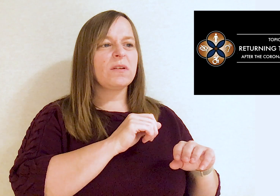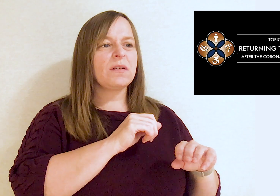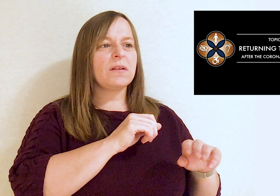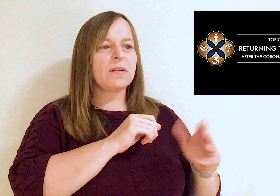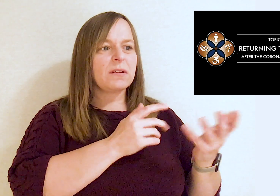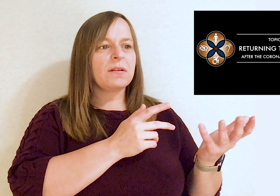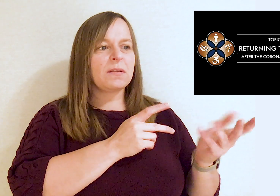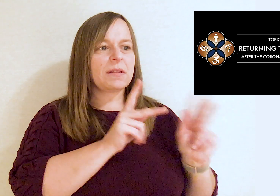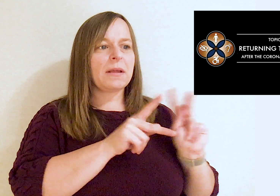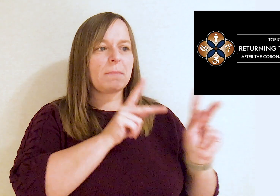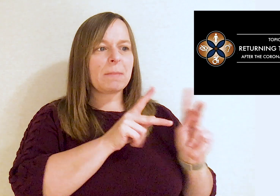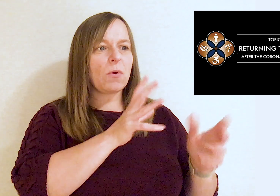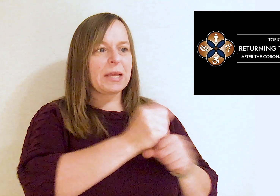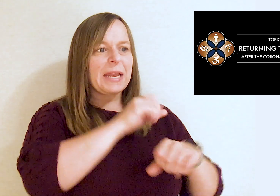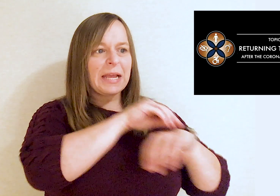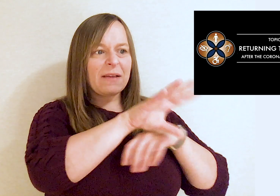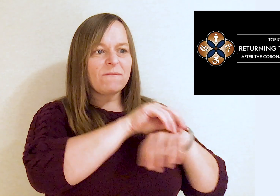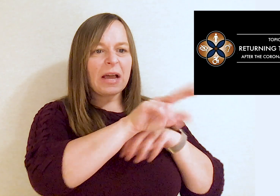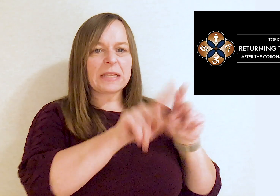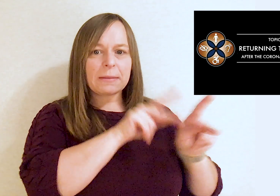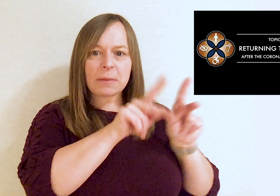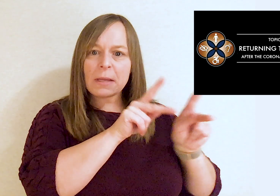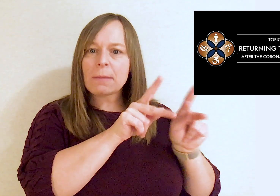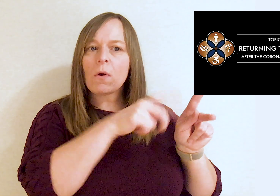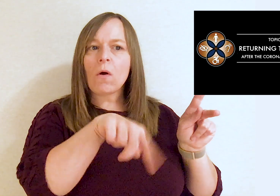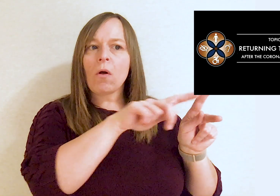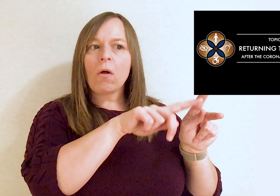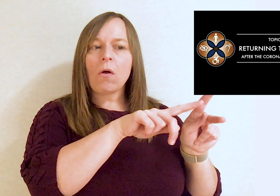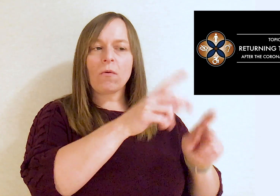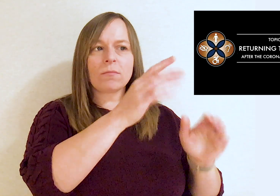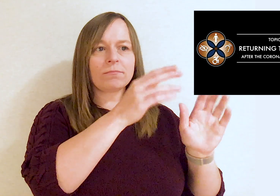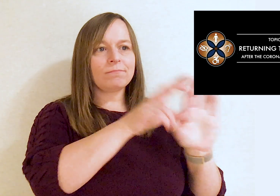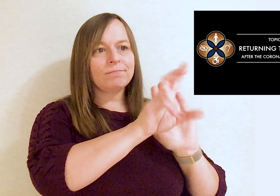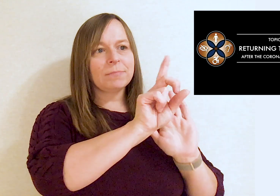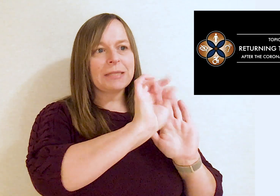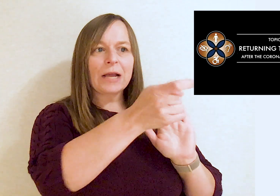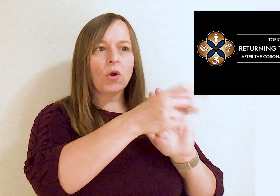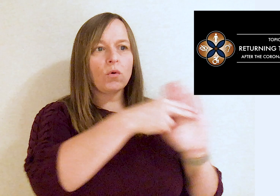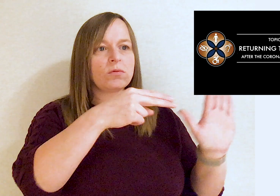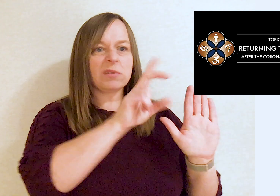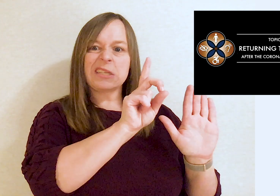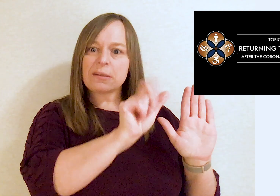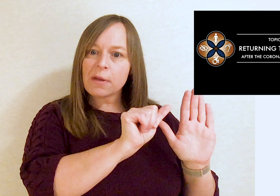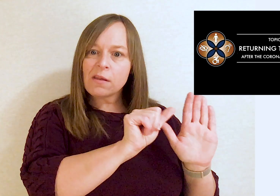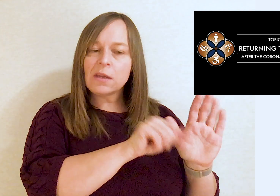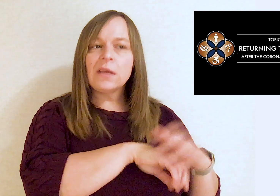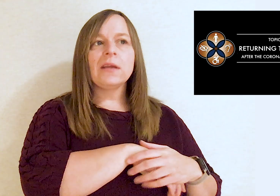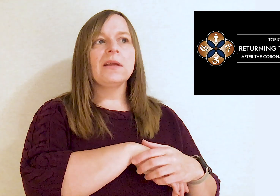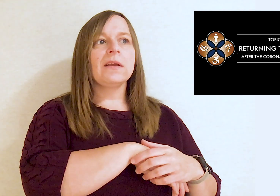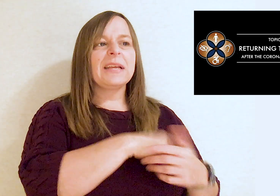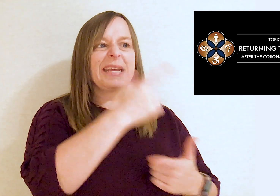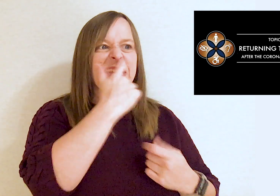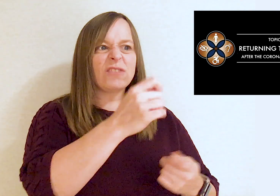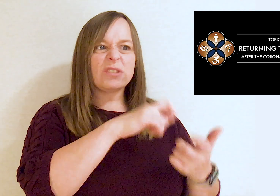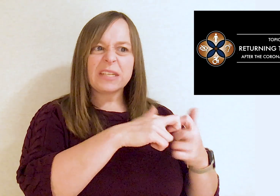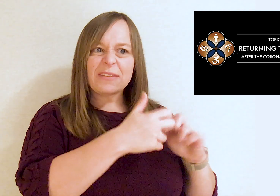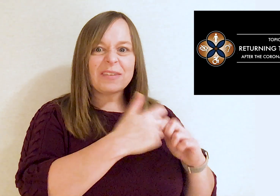calls that were getting from people seeking advice are from folks who have been diagnosed with some kind of a disability. A really interesting issue just